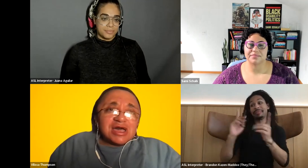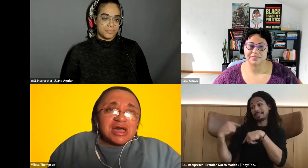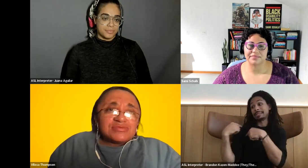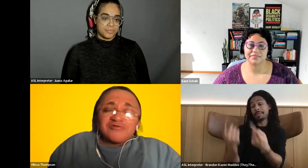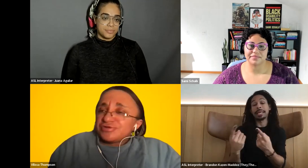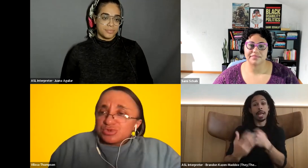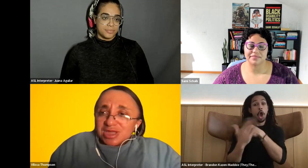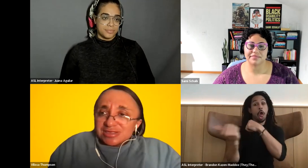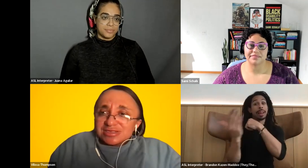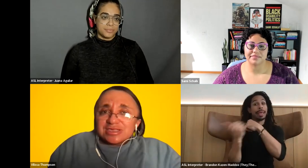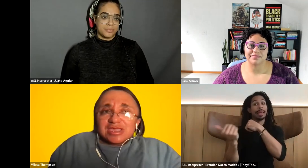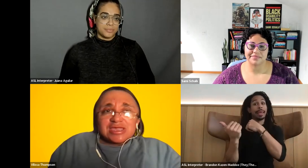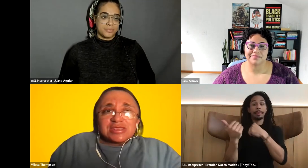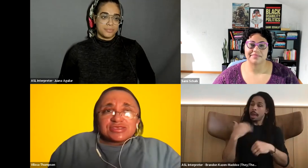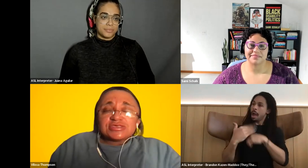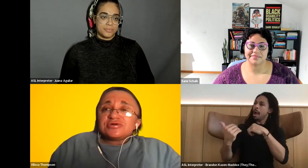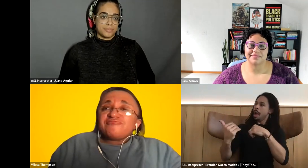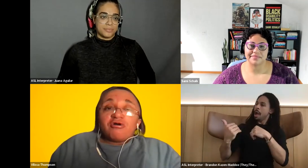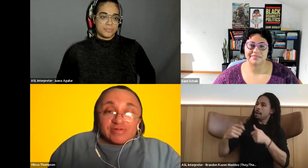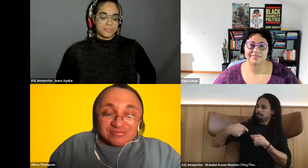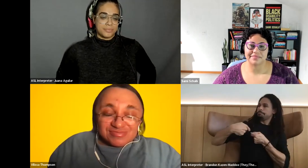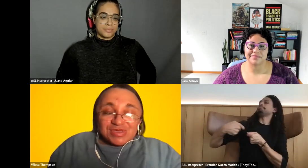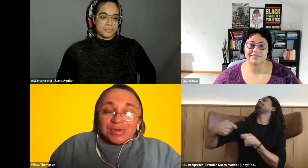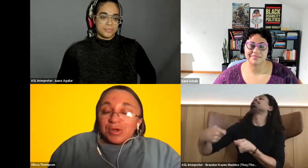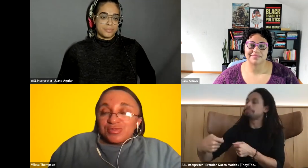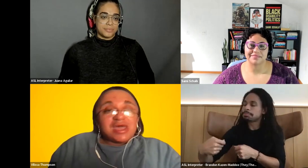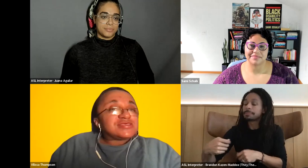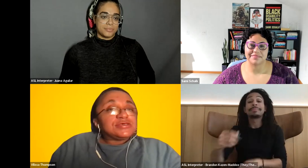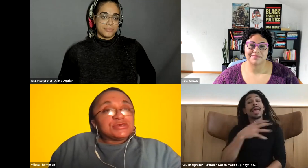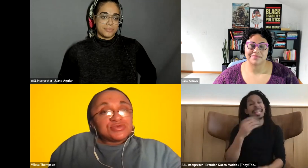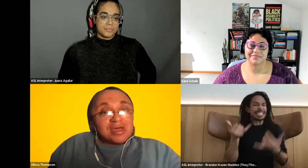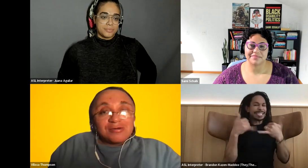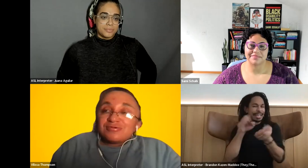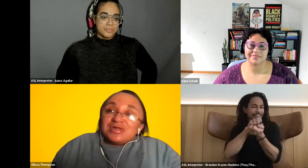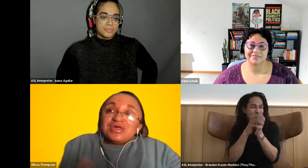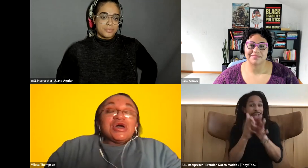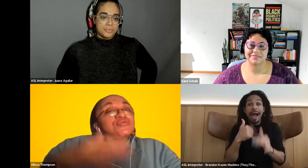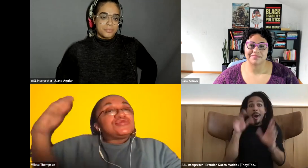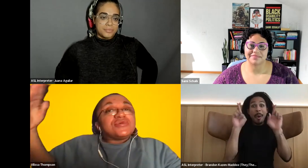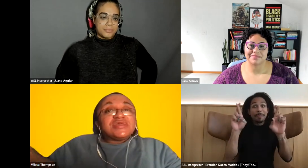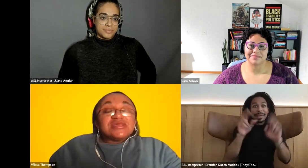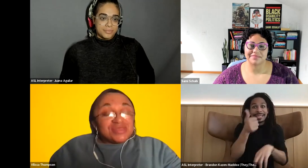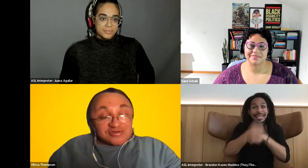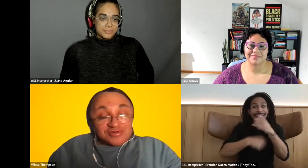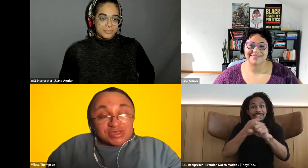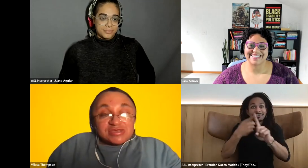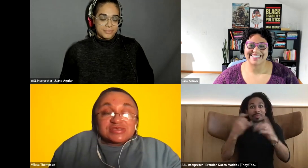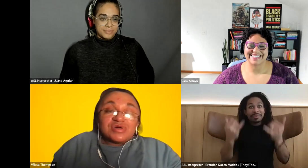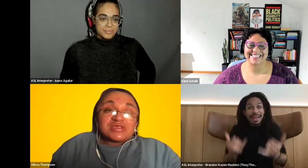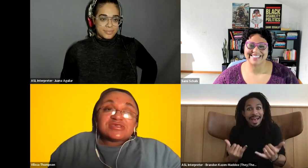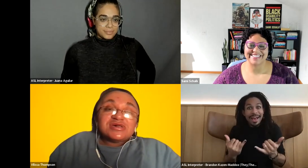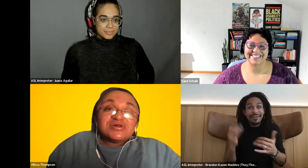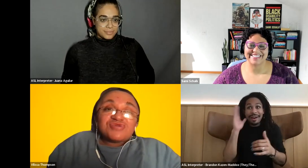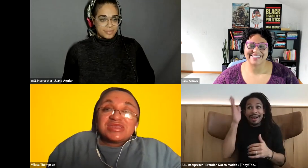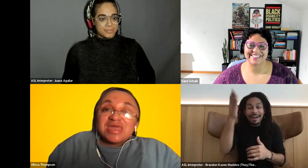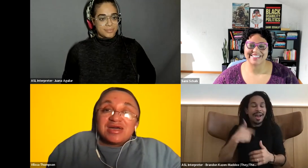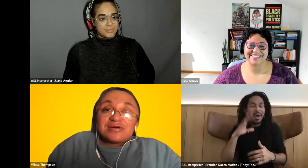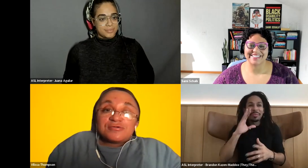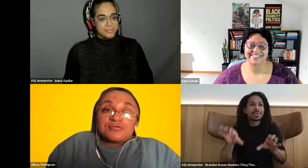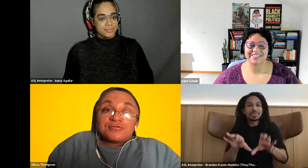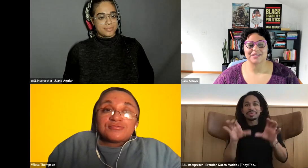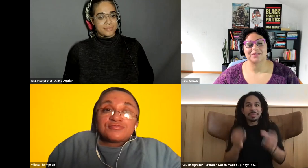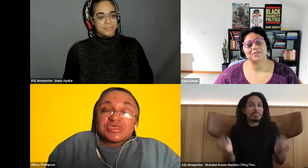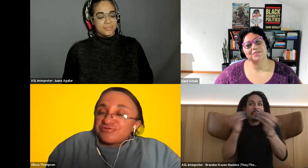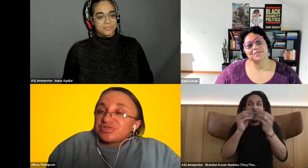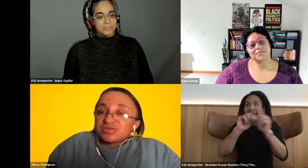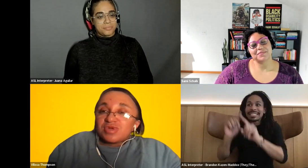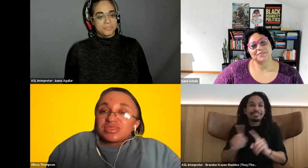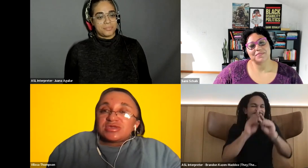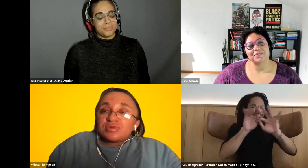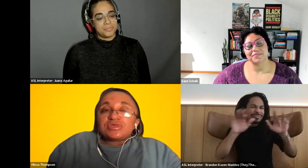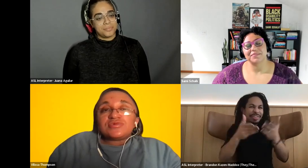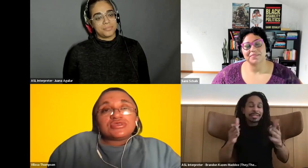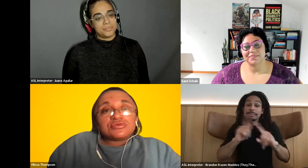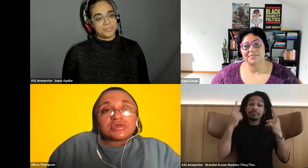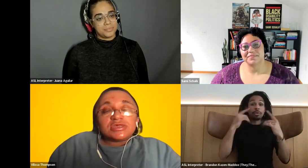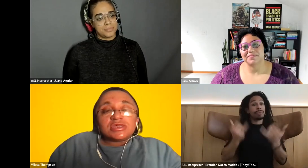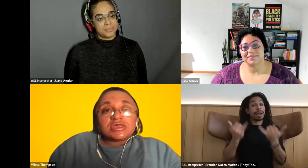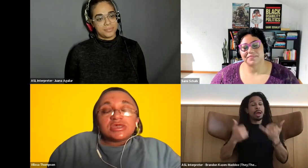Vilissa Thompson: that feels right and still evolving, you know, and I hope that 2 years from now I'll be doing many other different things. But right now this feels like the right thing for me to be doing